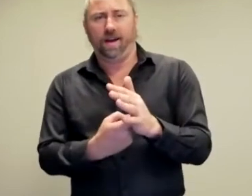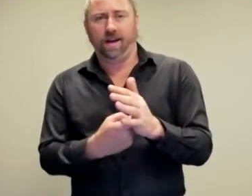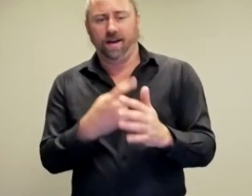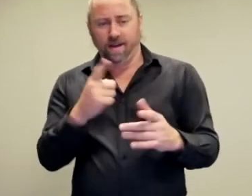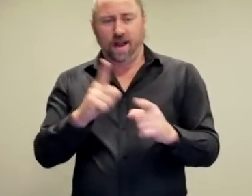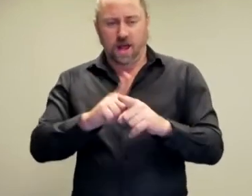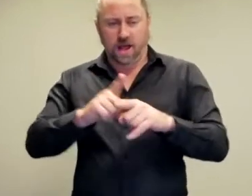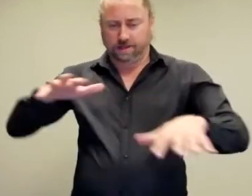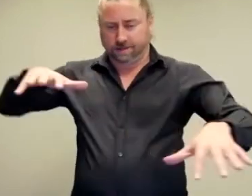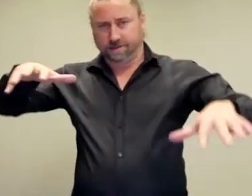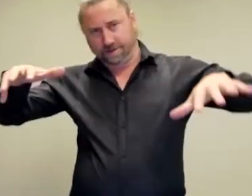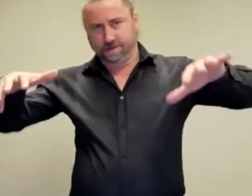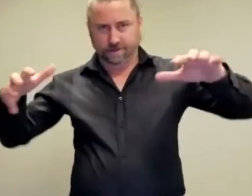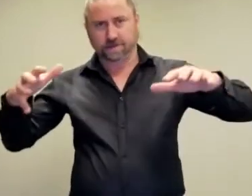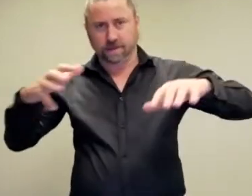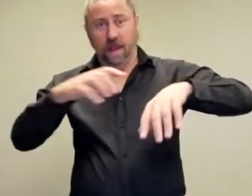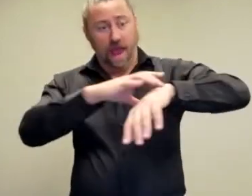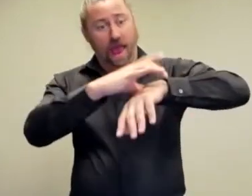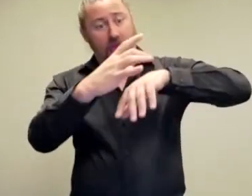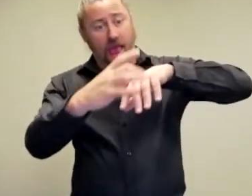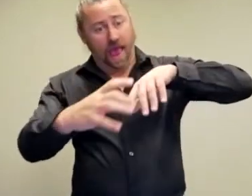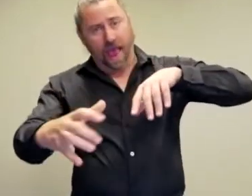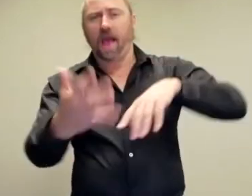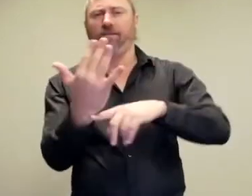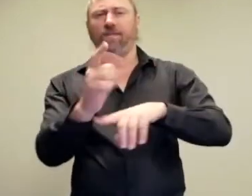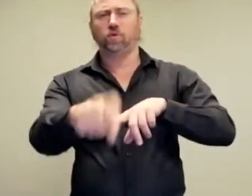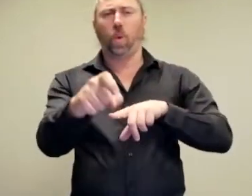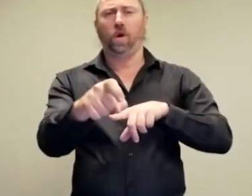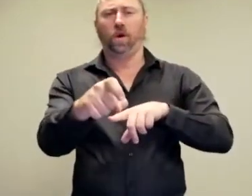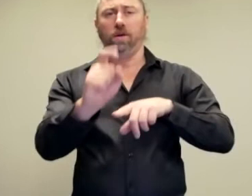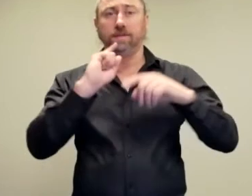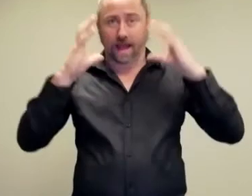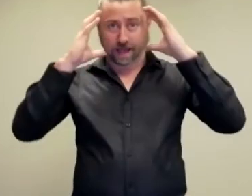arms that terminate in fishhooks. Its head, a crane,